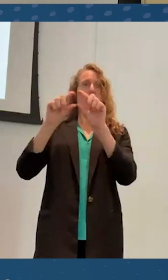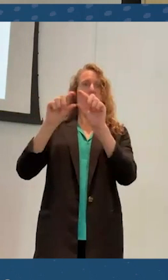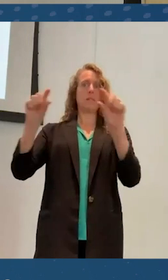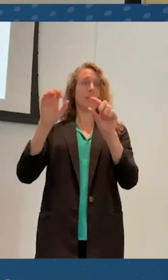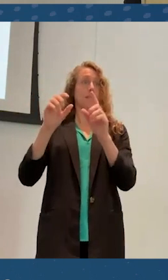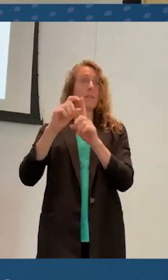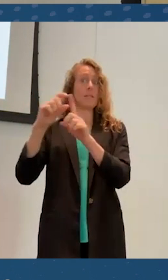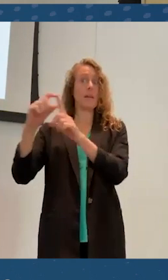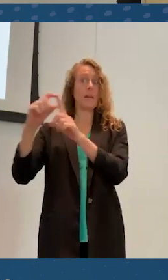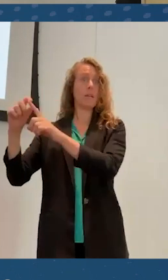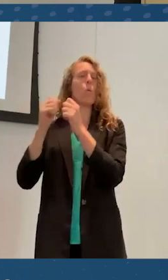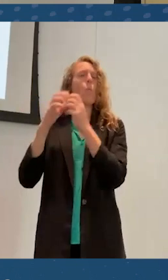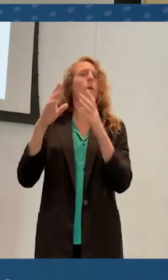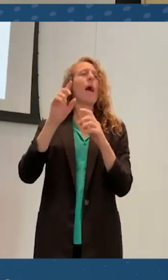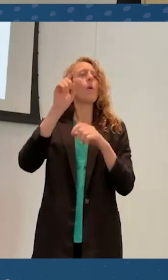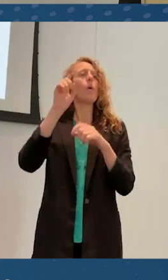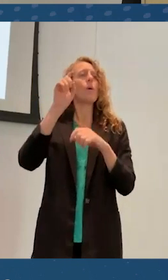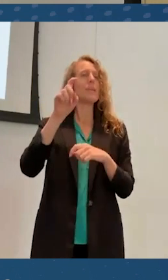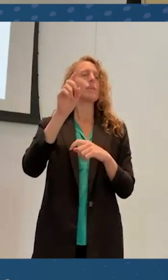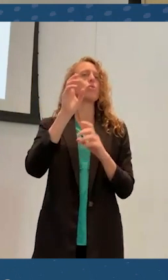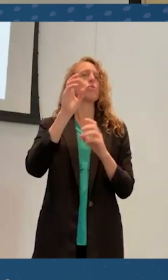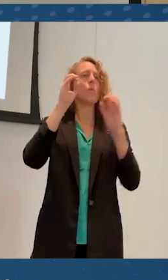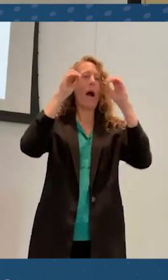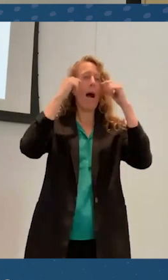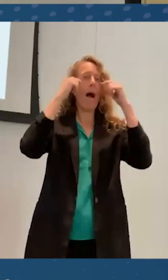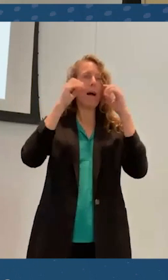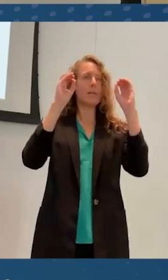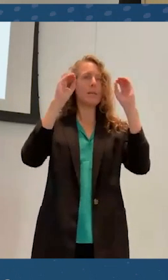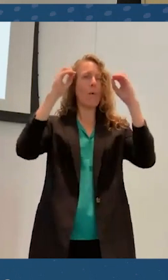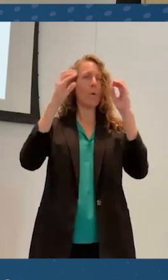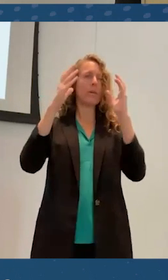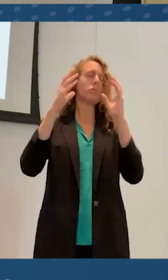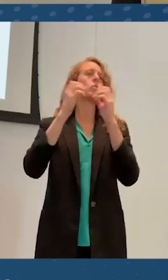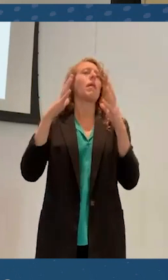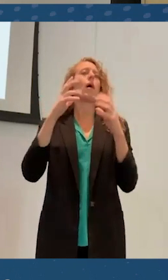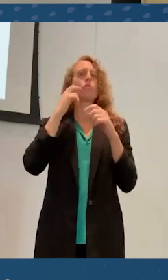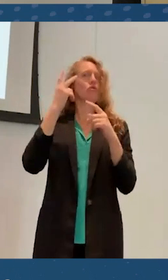This was important to us because communication is as much about the verbal content,